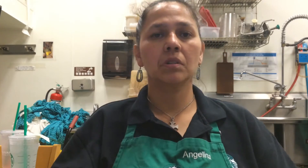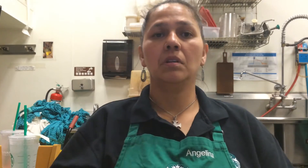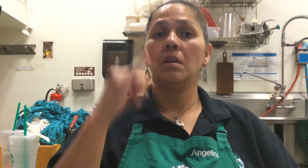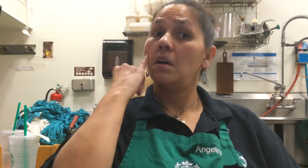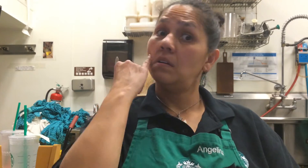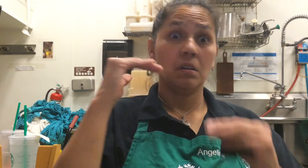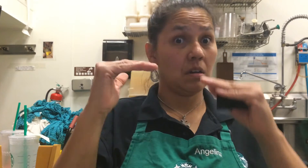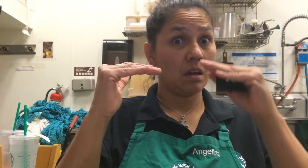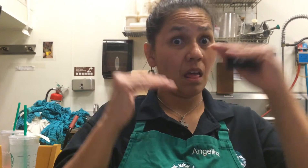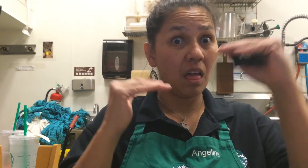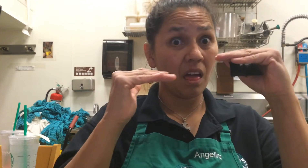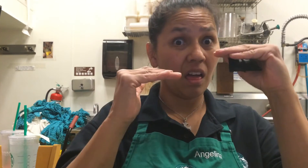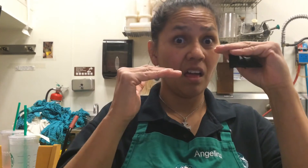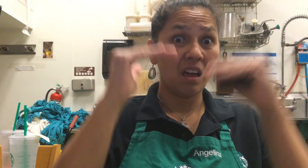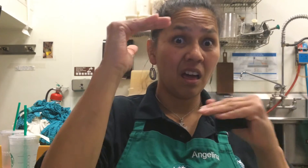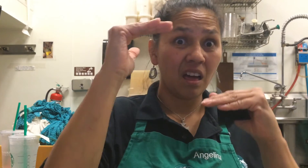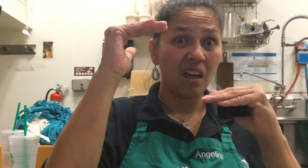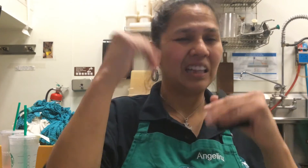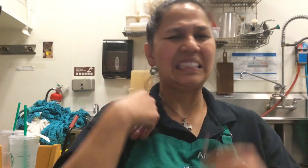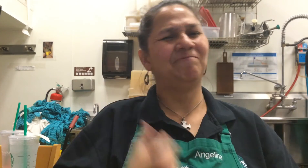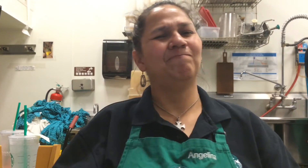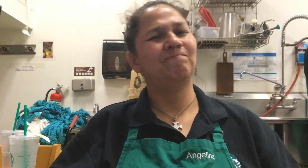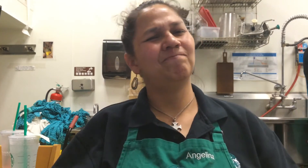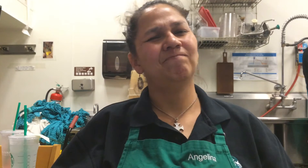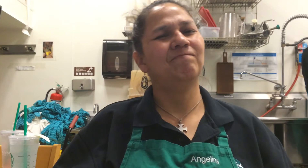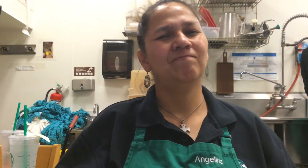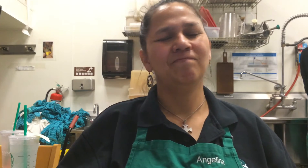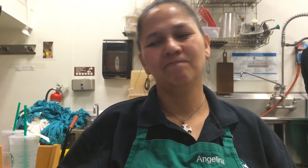If not, I would not recommend it.